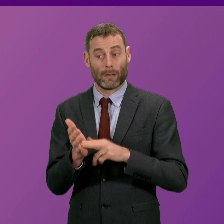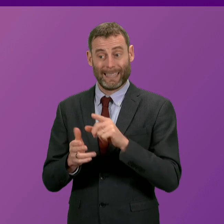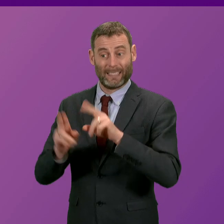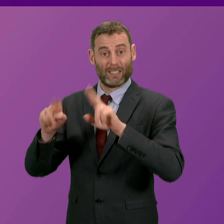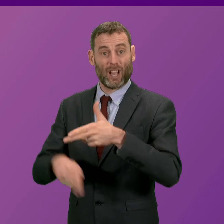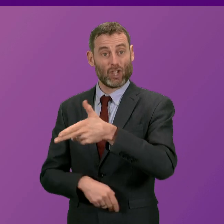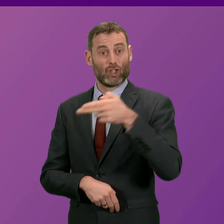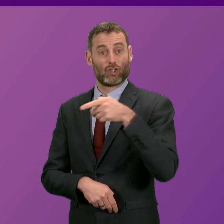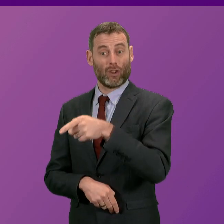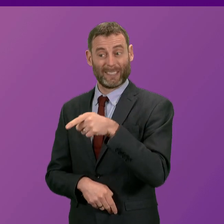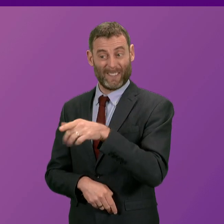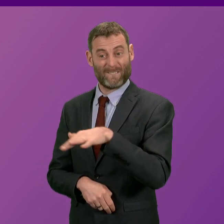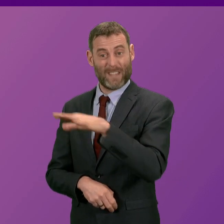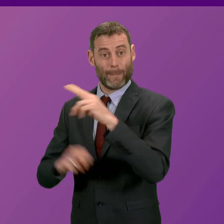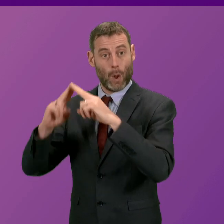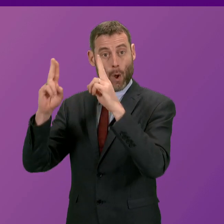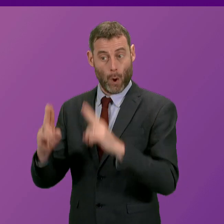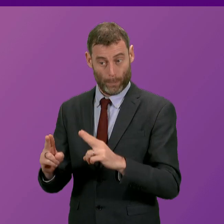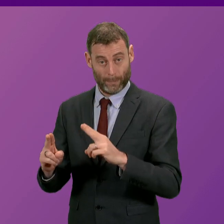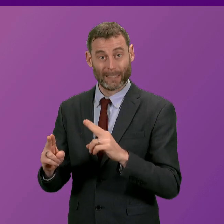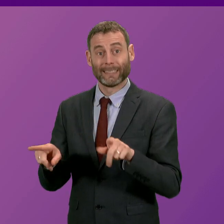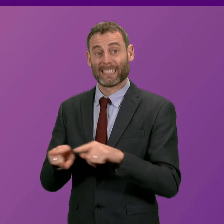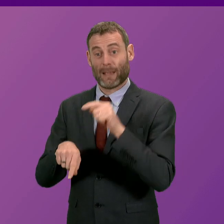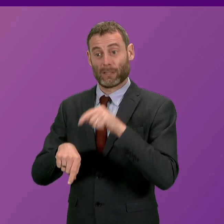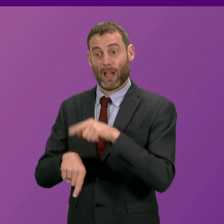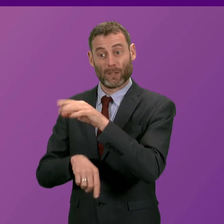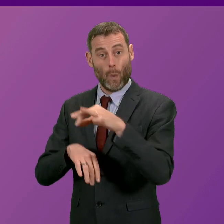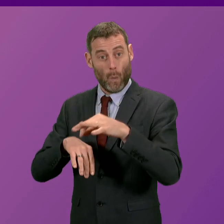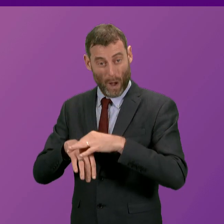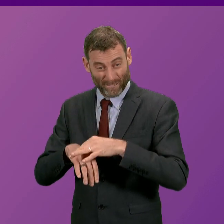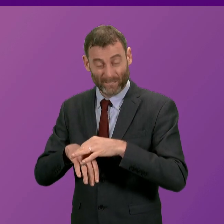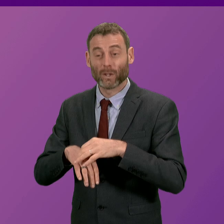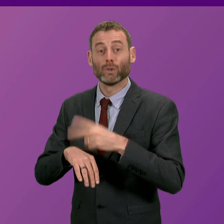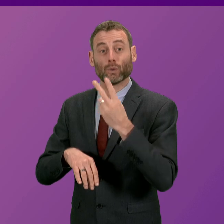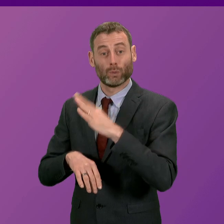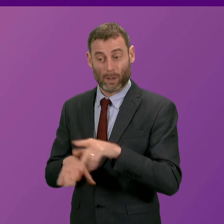home in Nairn, while his wife Veronica and his two young sons were upstairs. Two decades on, his